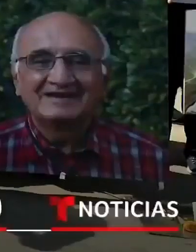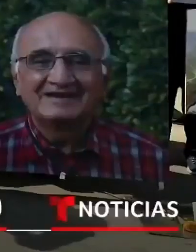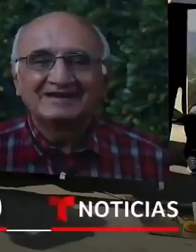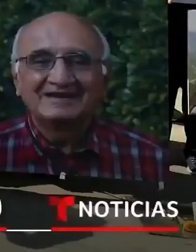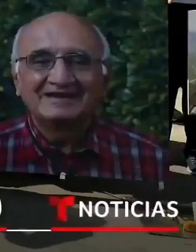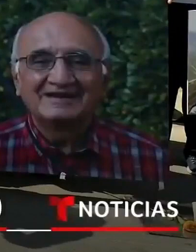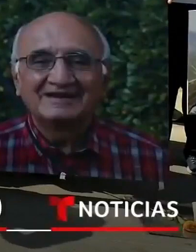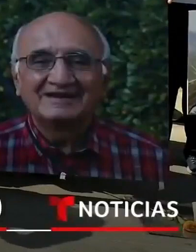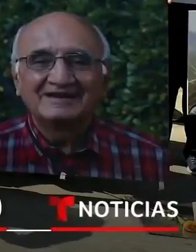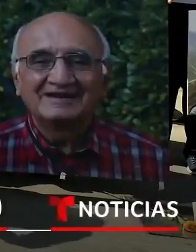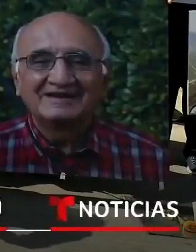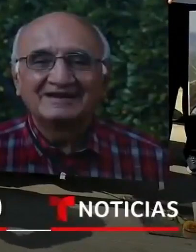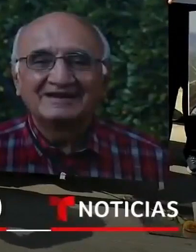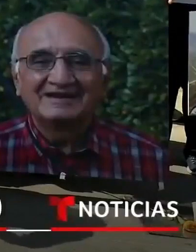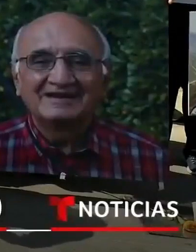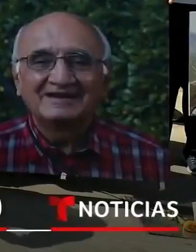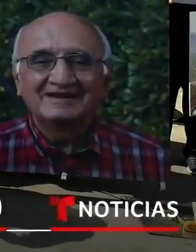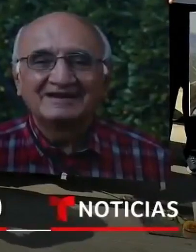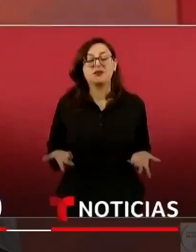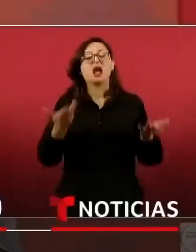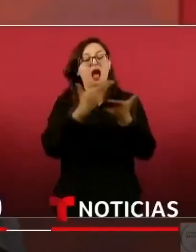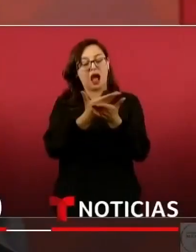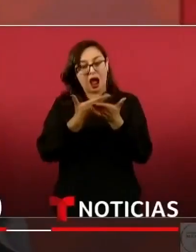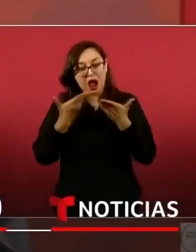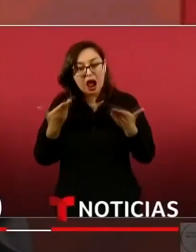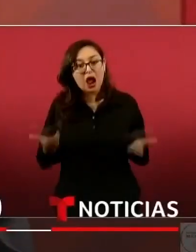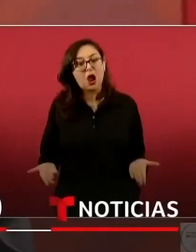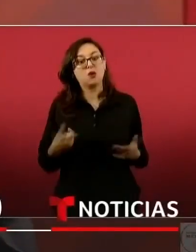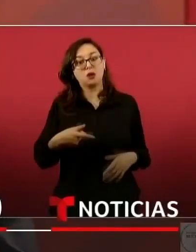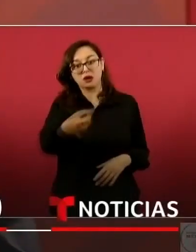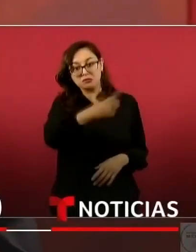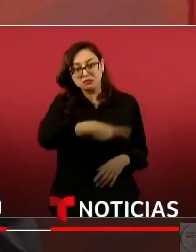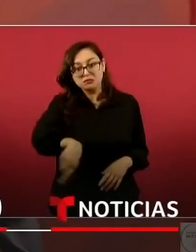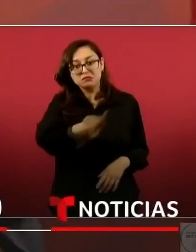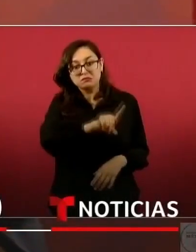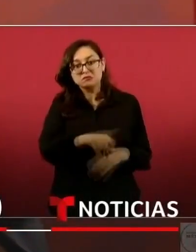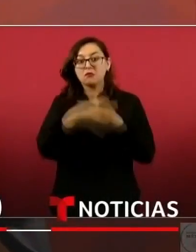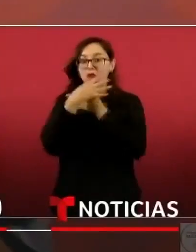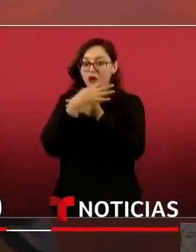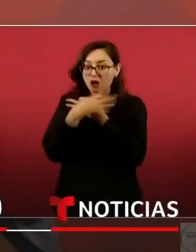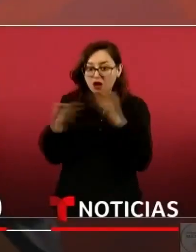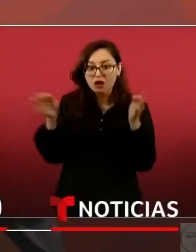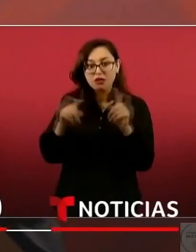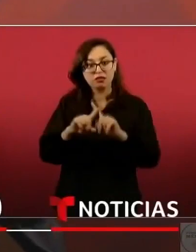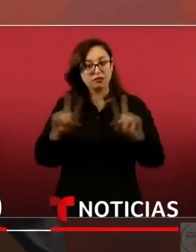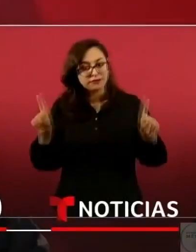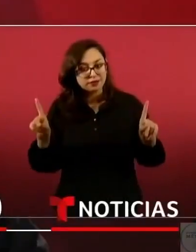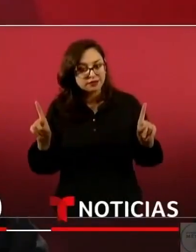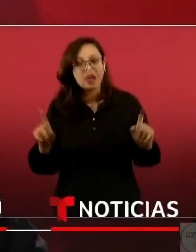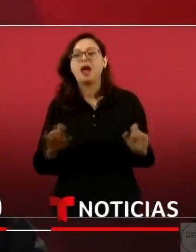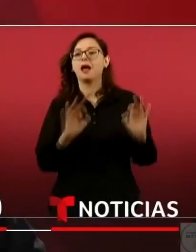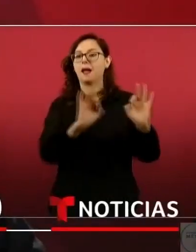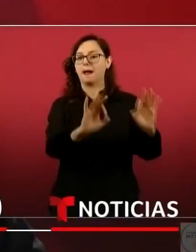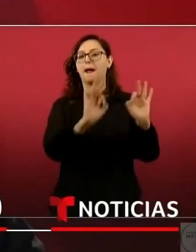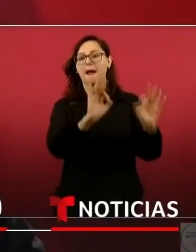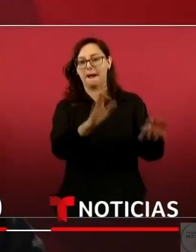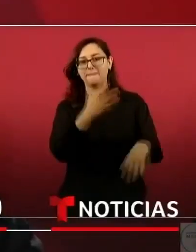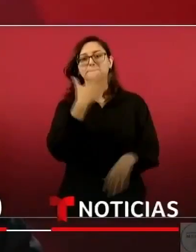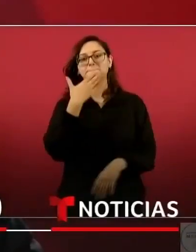Y EL DÍA SERÁ POR LA CONVERSIÓN DE LOS CRIMINALES. ORAMOS POR ELLOS Y PEDIMOS AL MISMO TIEMPO, JUSTICIA. ESTAS MEDIDAS SURGEN LUEGO QUE LÍDERES DE LA IGLESIA